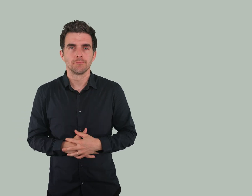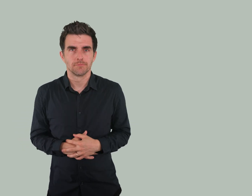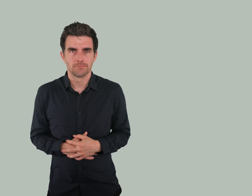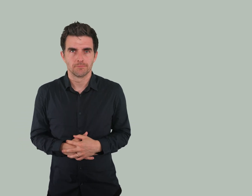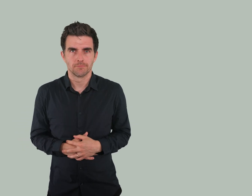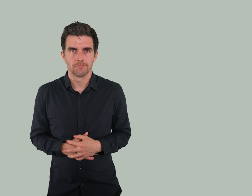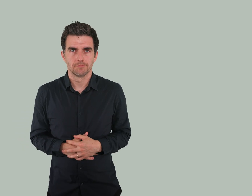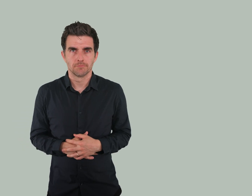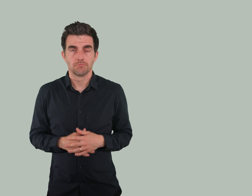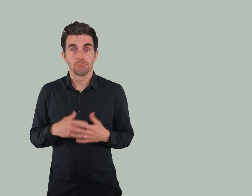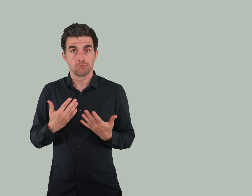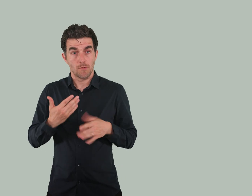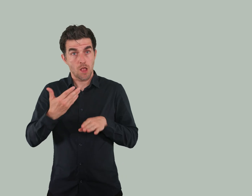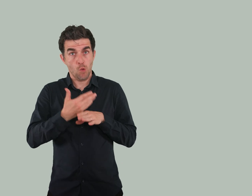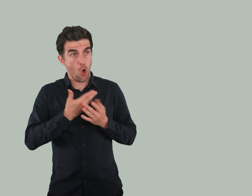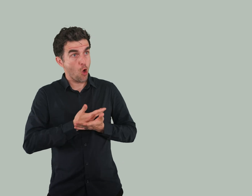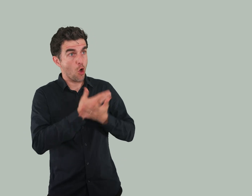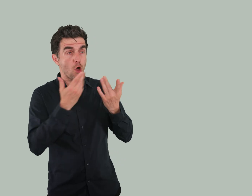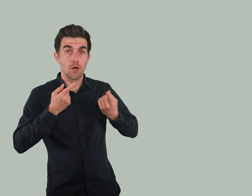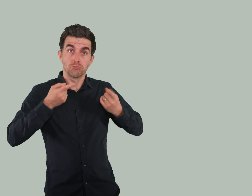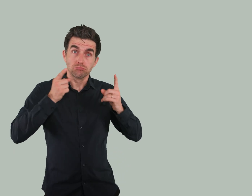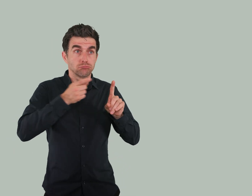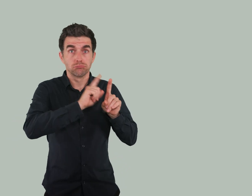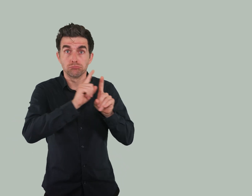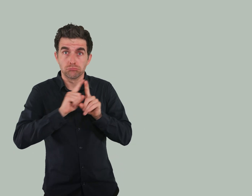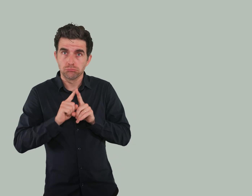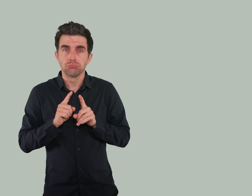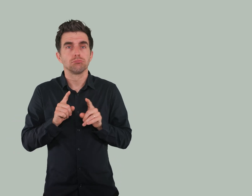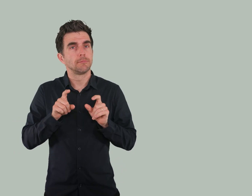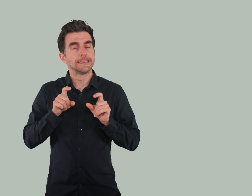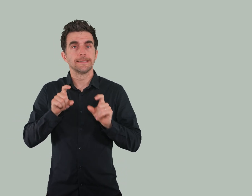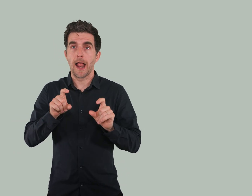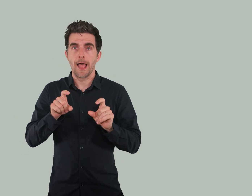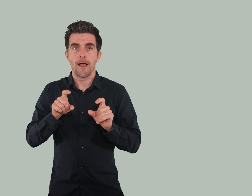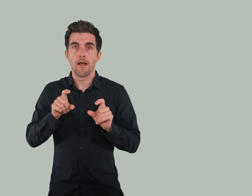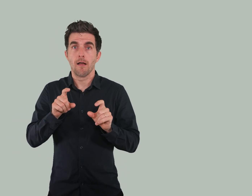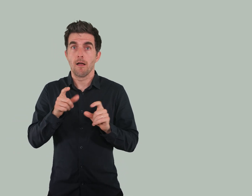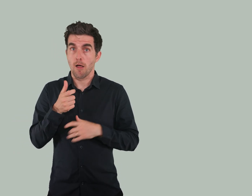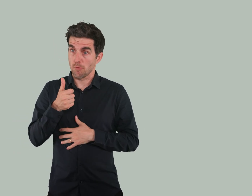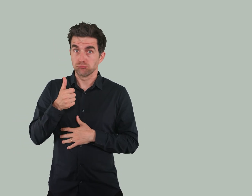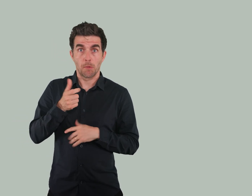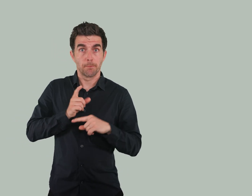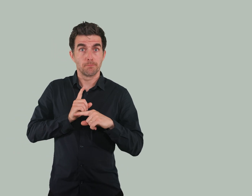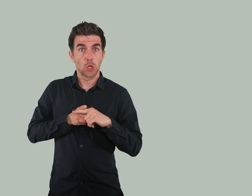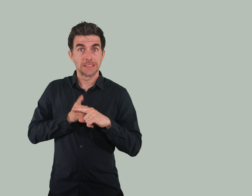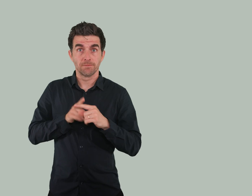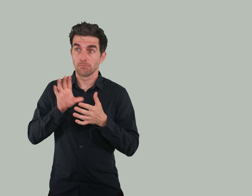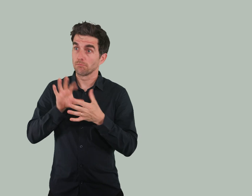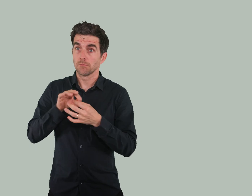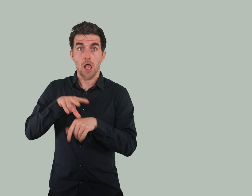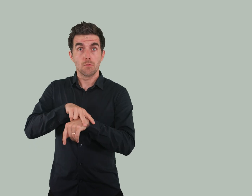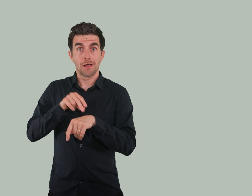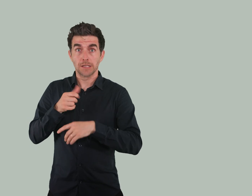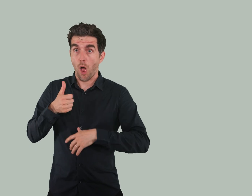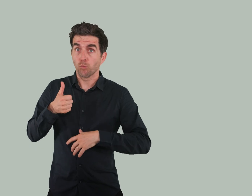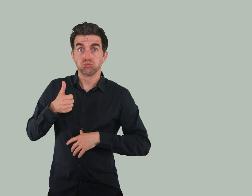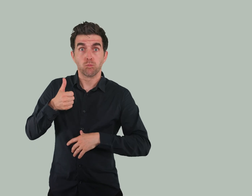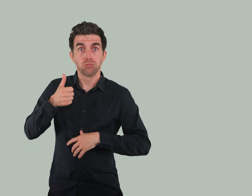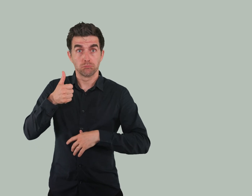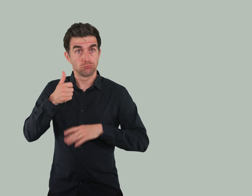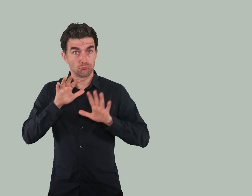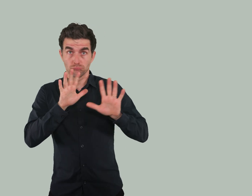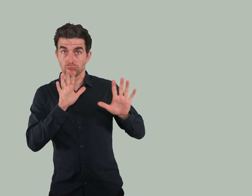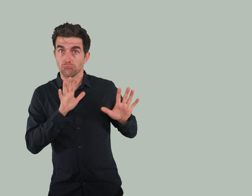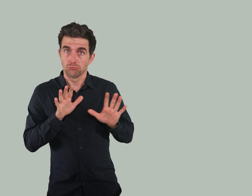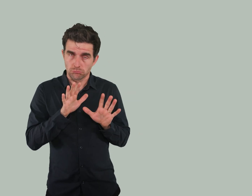249. Employers remain broadly positive about apprenticeships in principle.